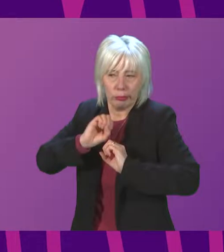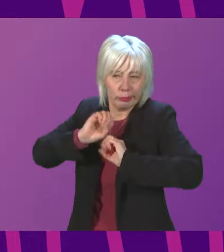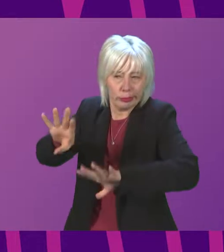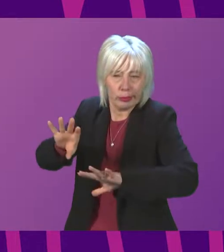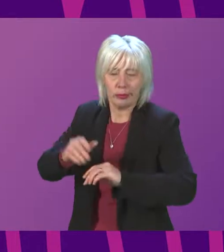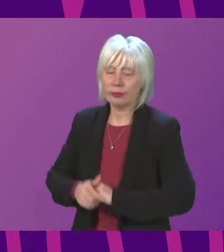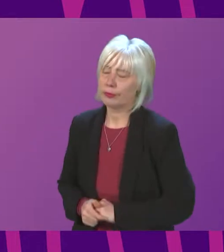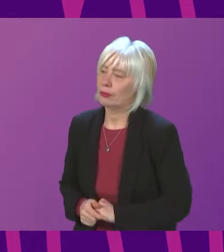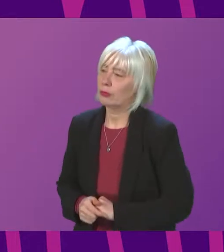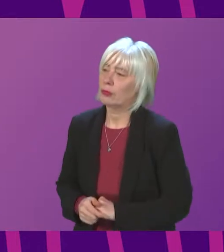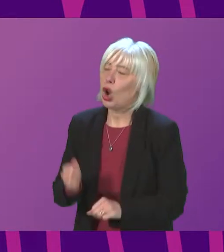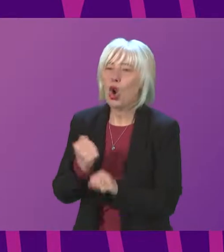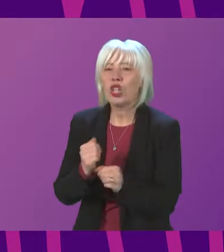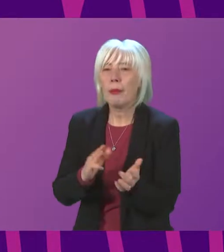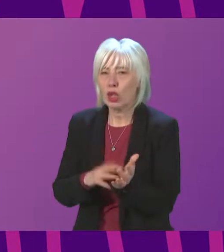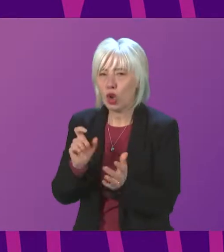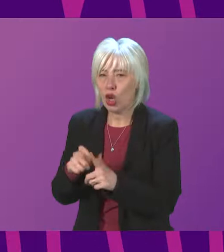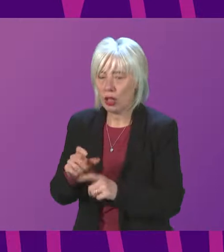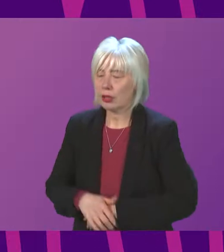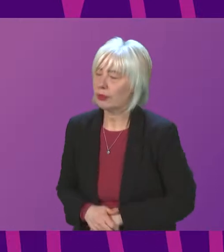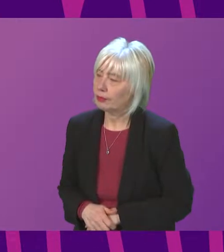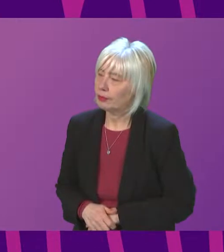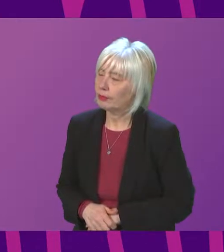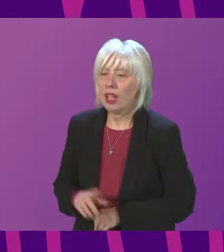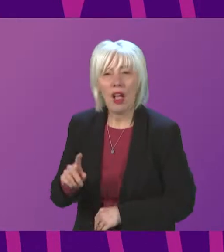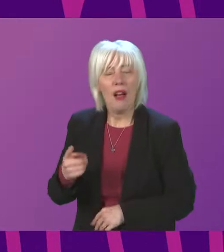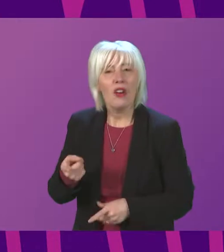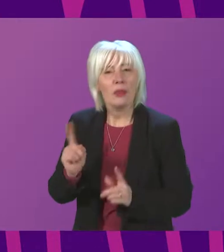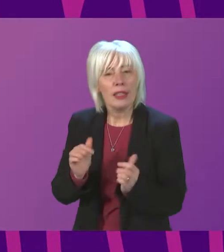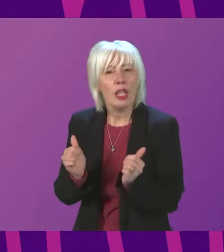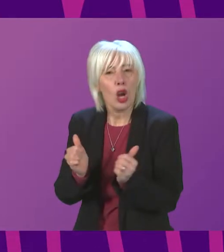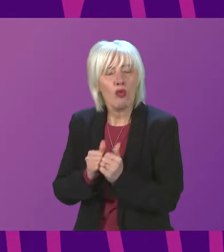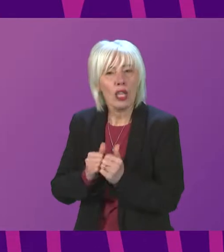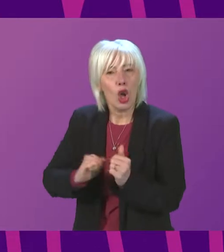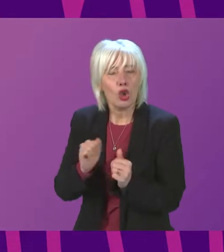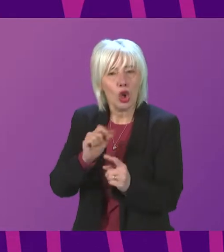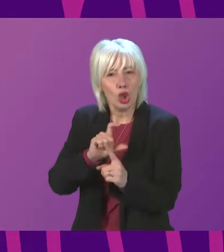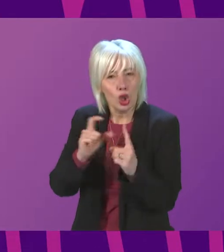Does the First Minister agree that Scottish communities have demonstrated that they are